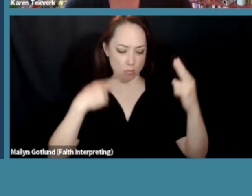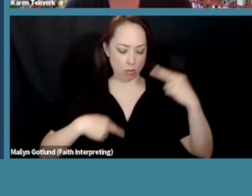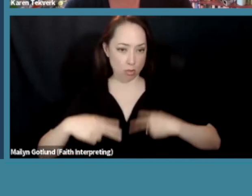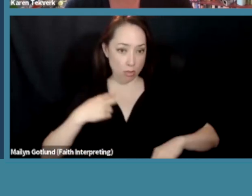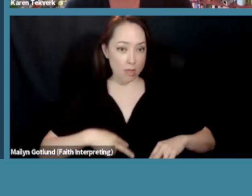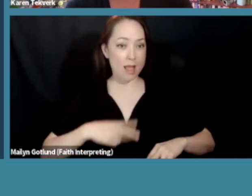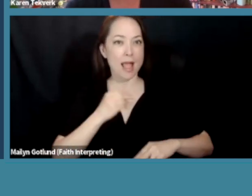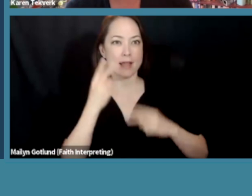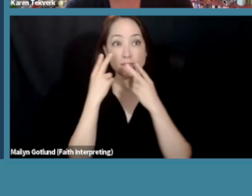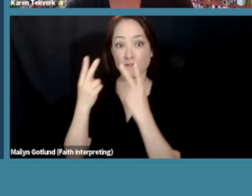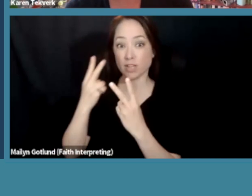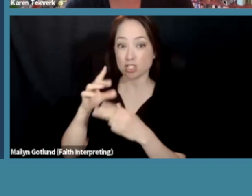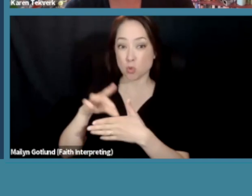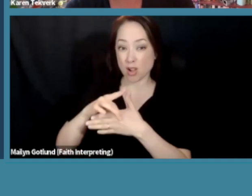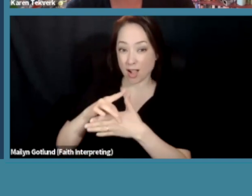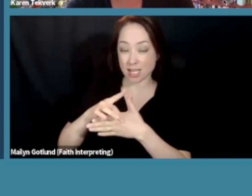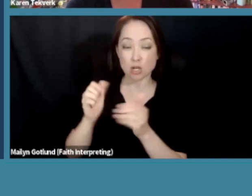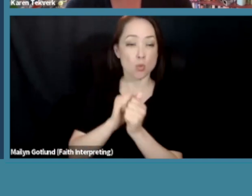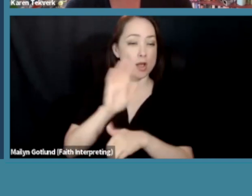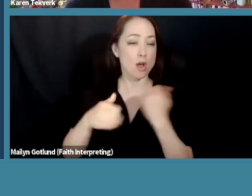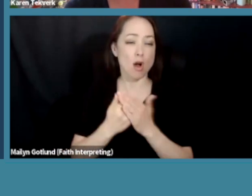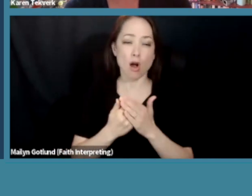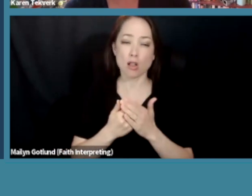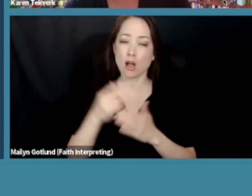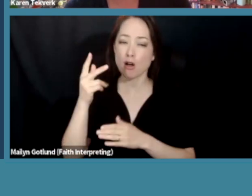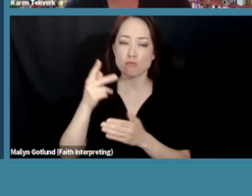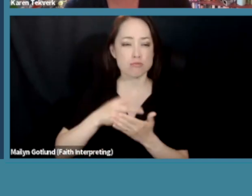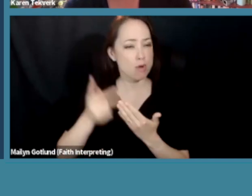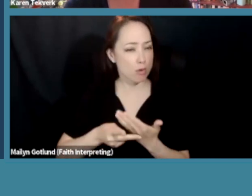in all of our programs, and that's something that you can do as well.